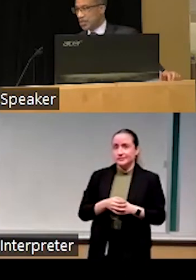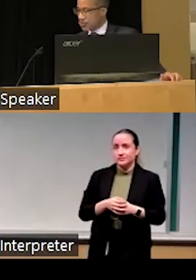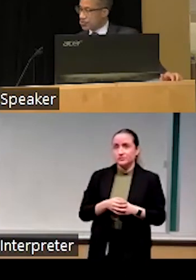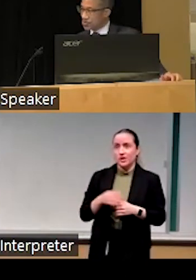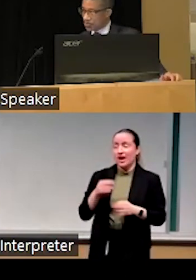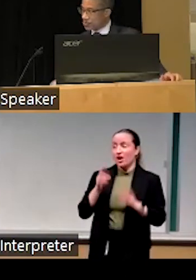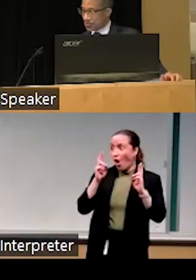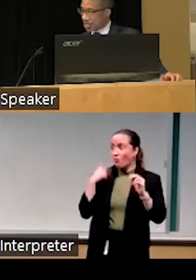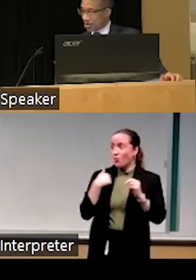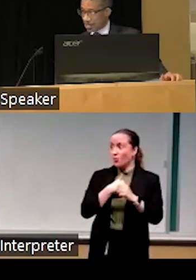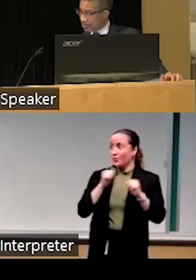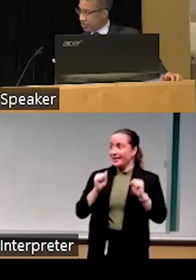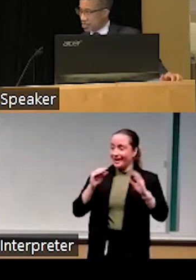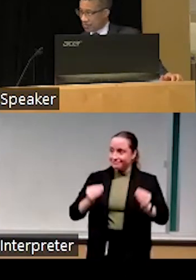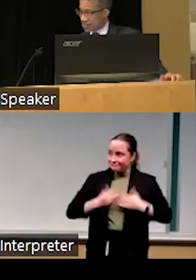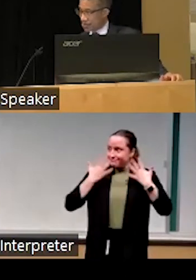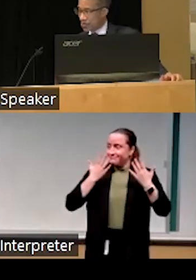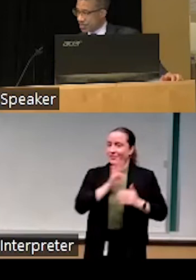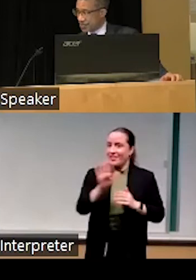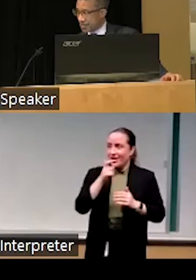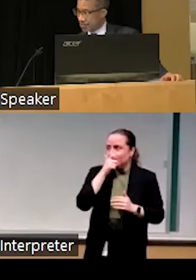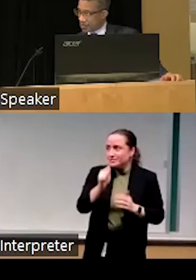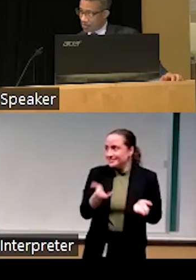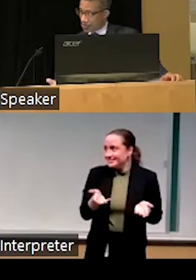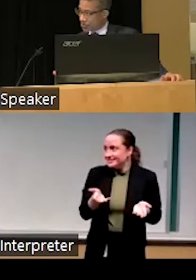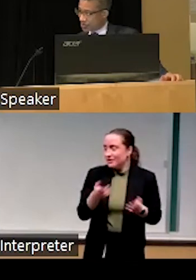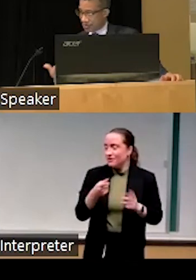some interest through the sharing of these experiences that others